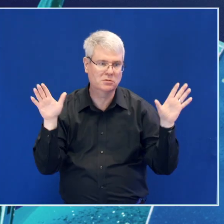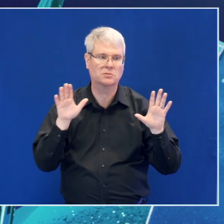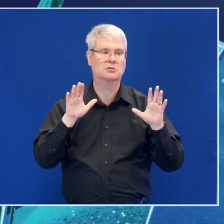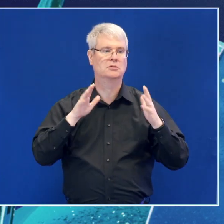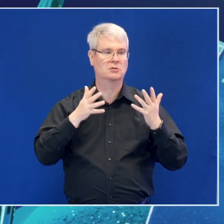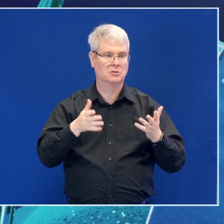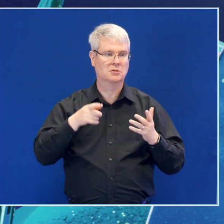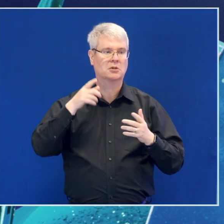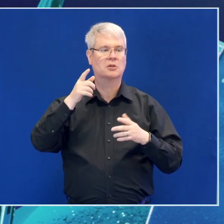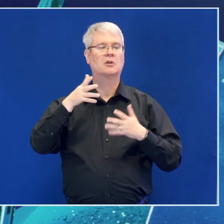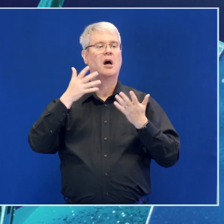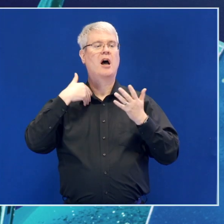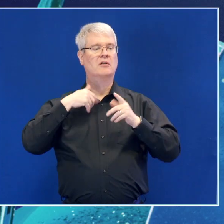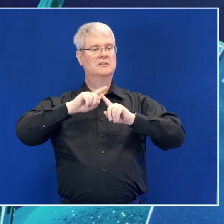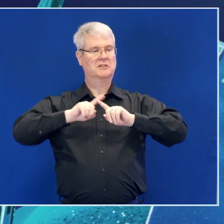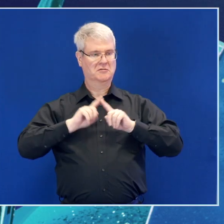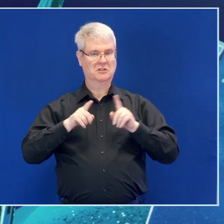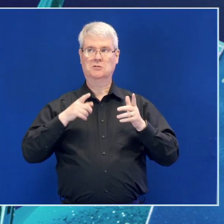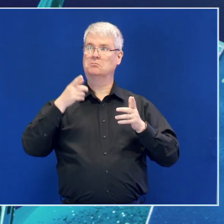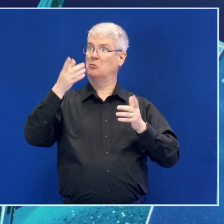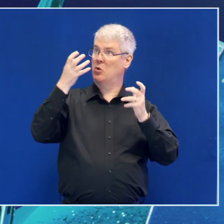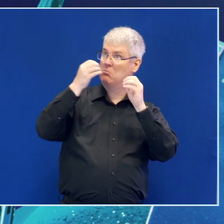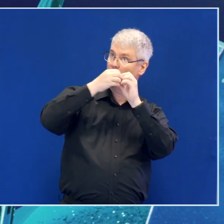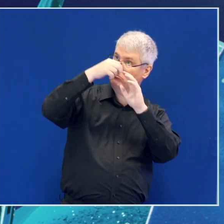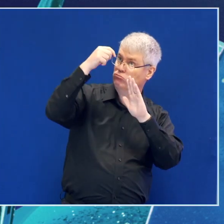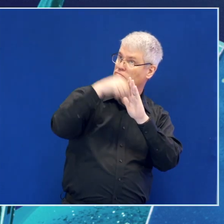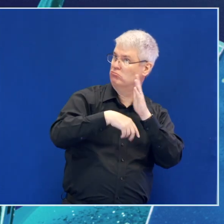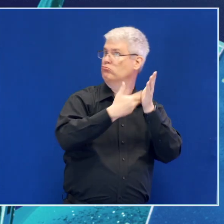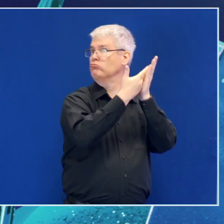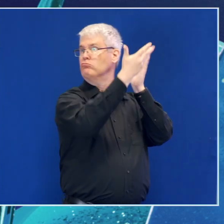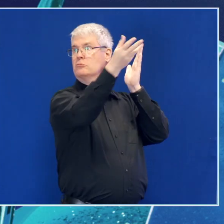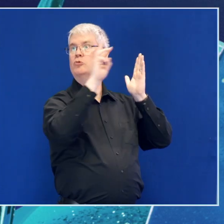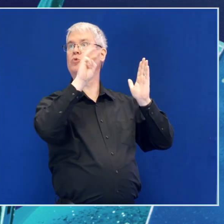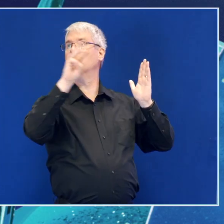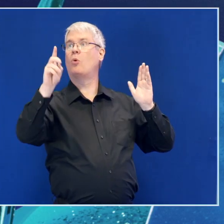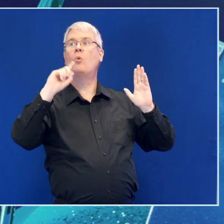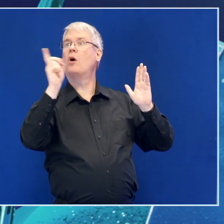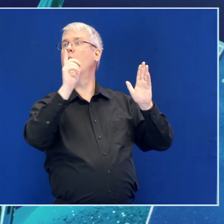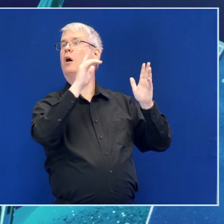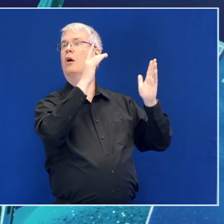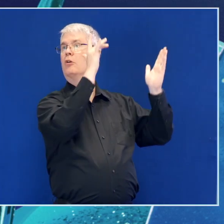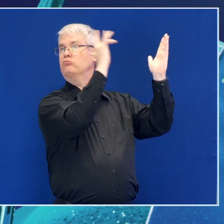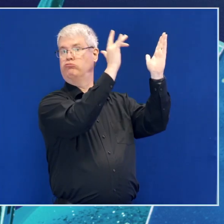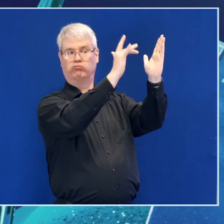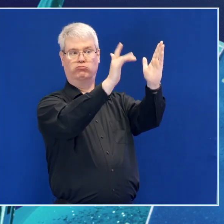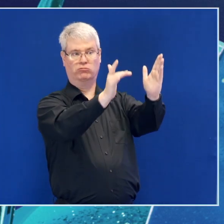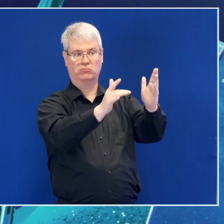that the agent should be using for its answers. There's a list of four websites there,